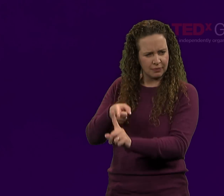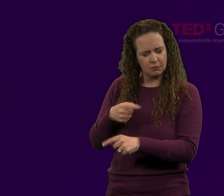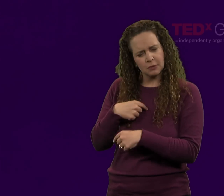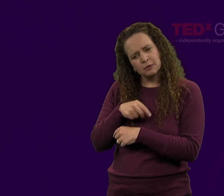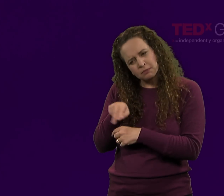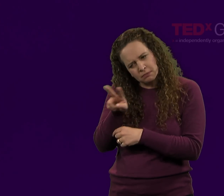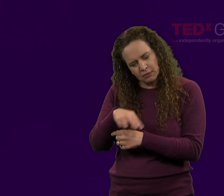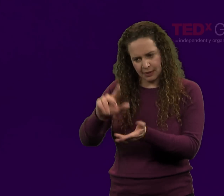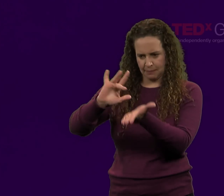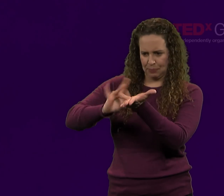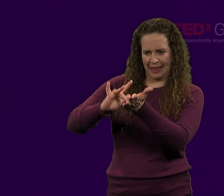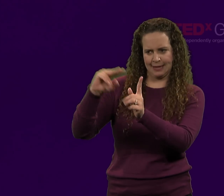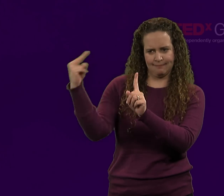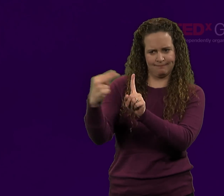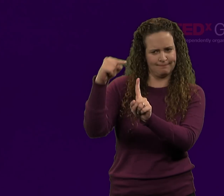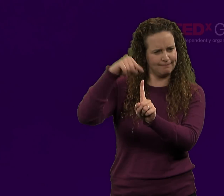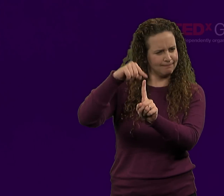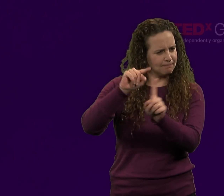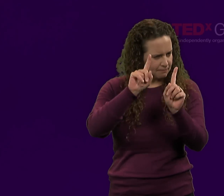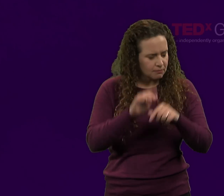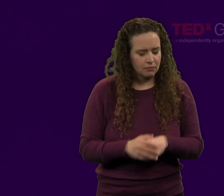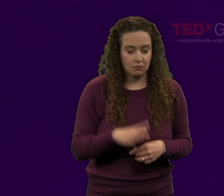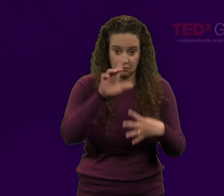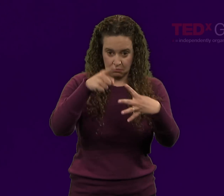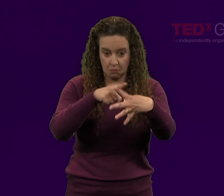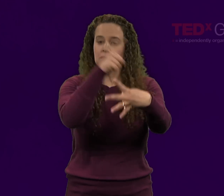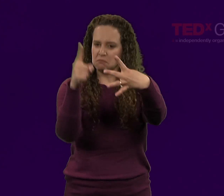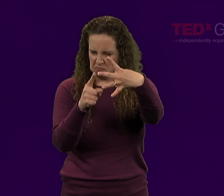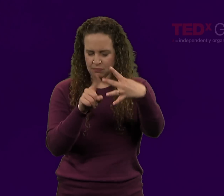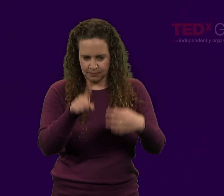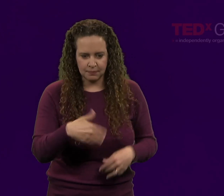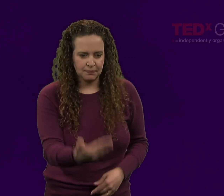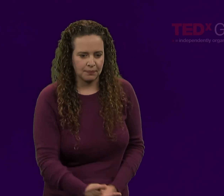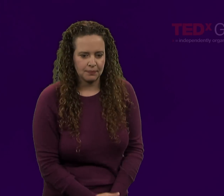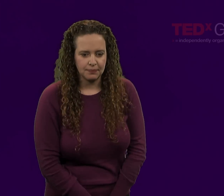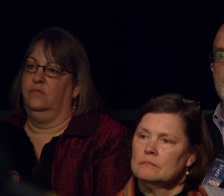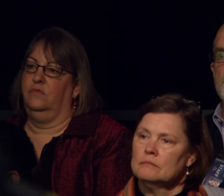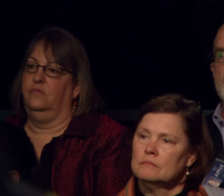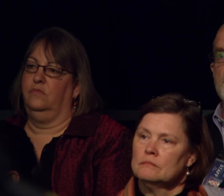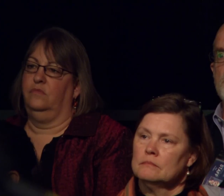actually stated as being the goal. So now onto the next social institution.